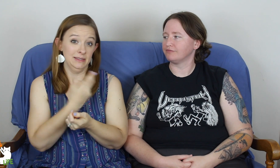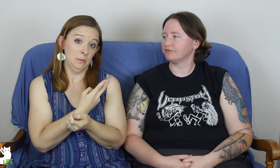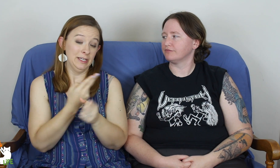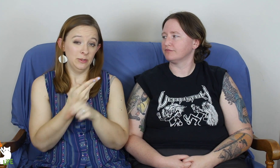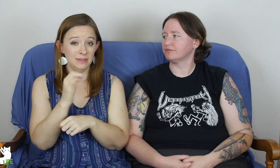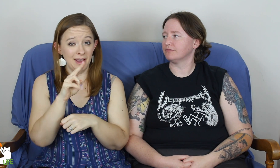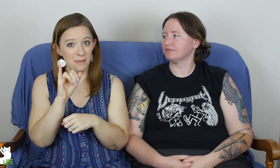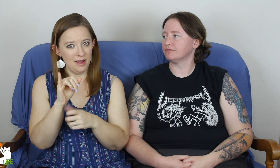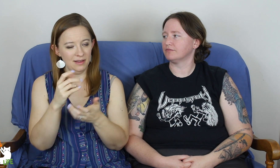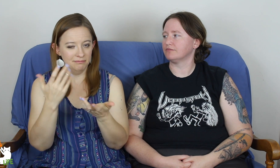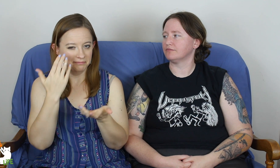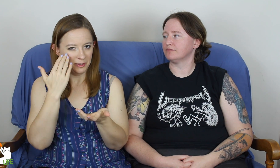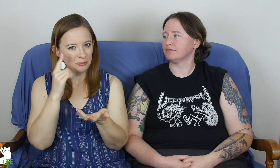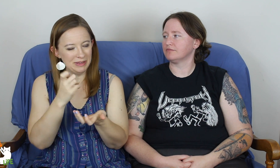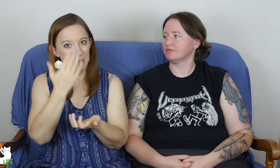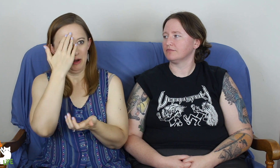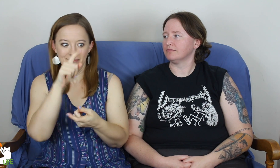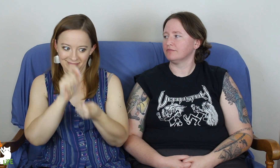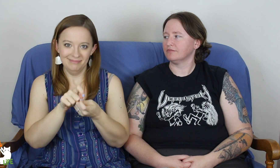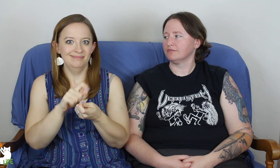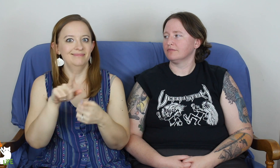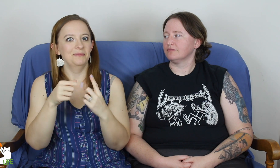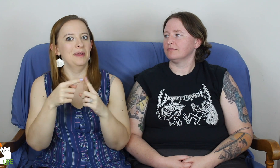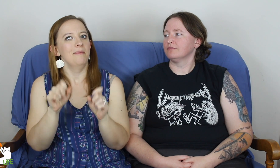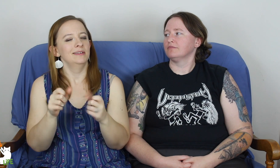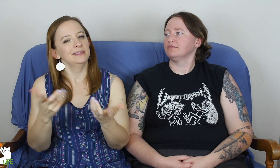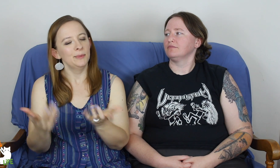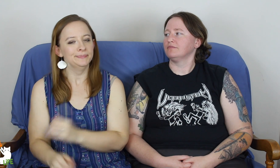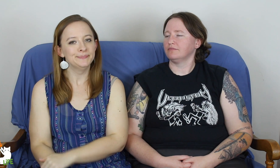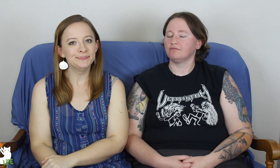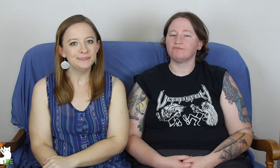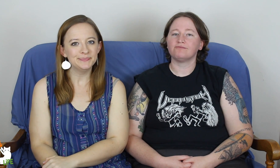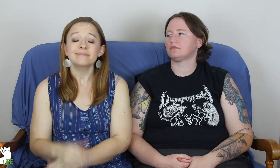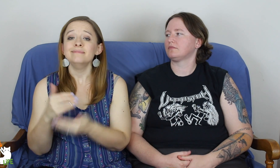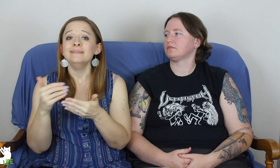With the two of us we used IUI, so you need to know exactly when it's possible.